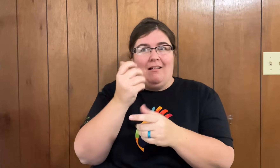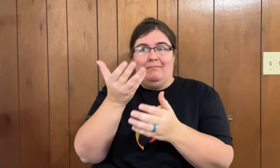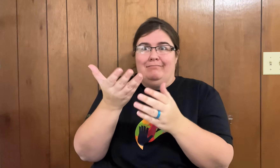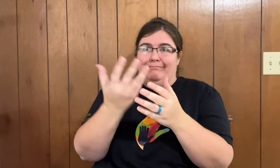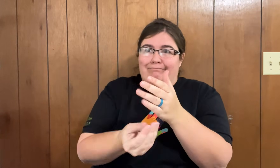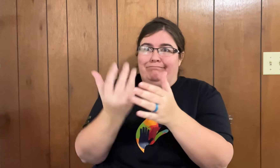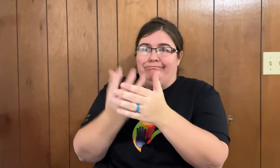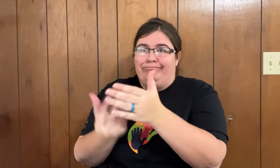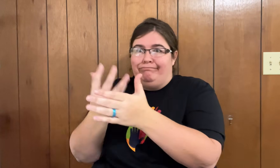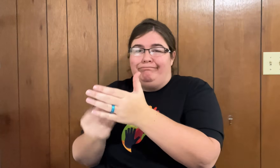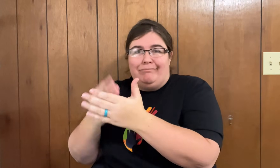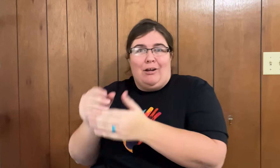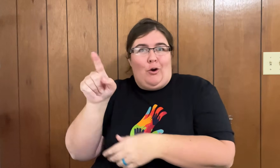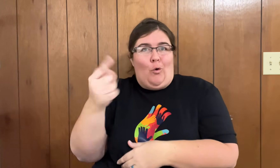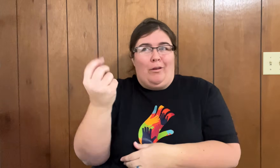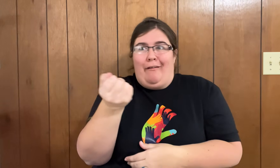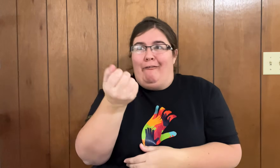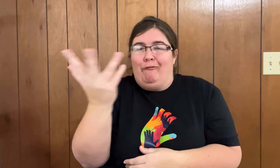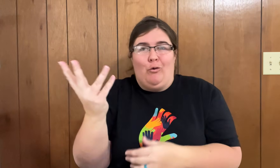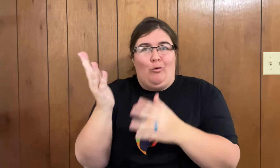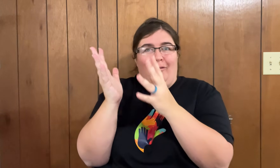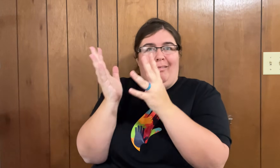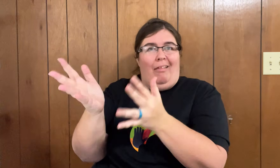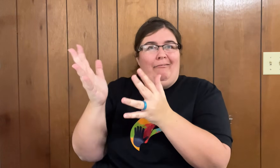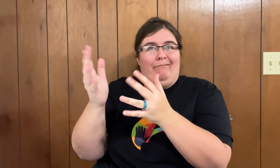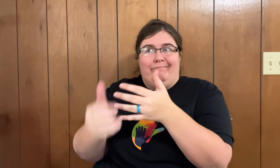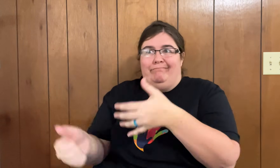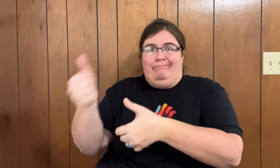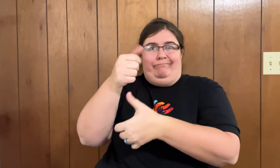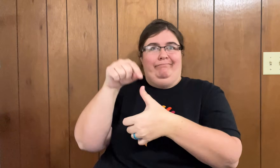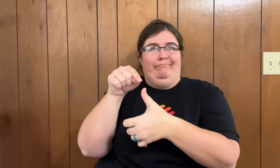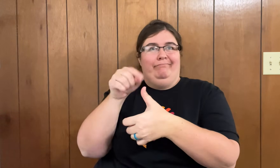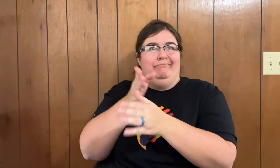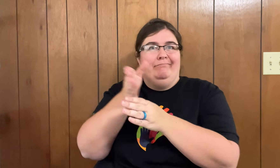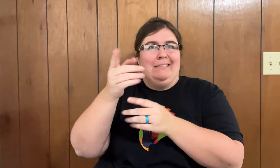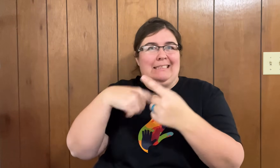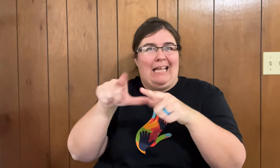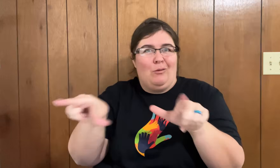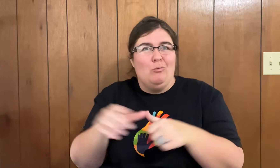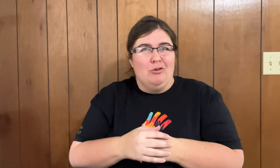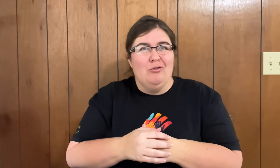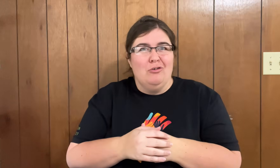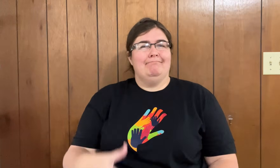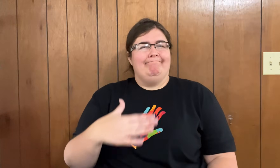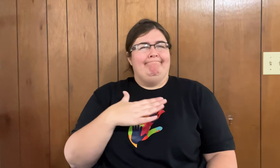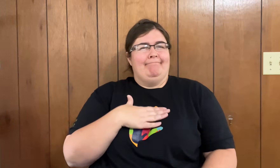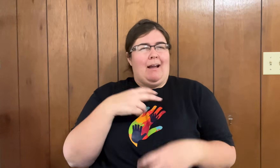to see them die off so there's only a few national standardized sign languages left.